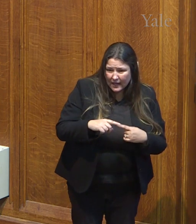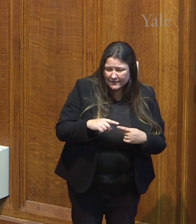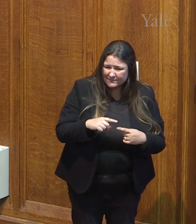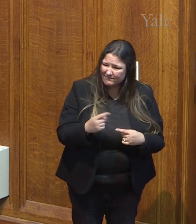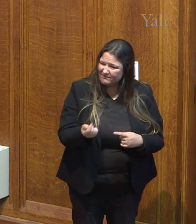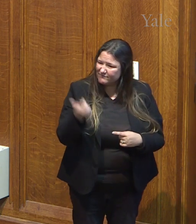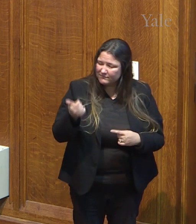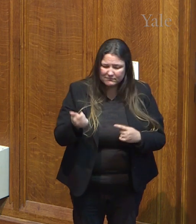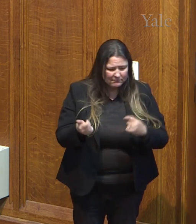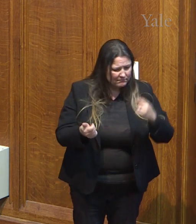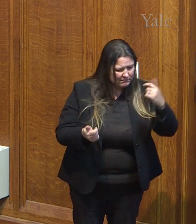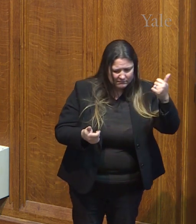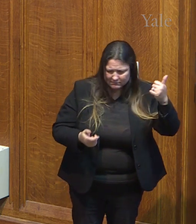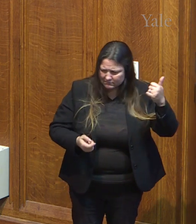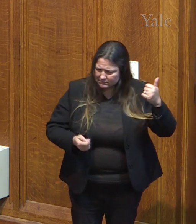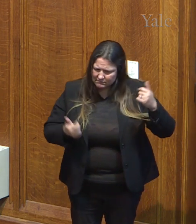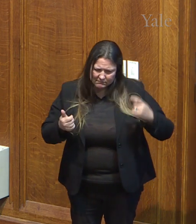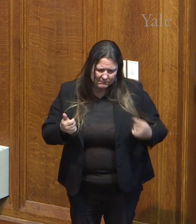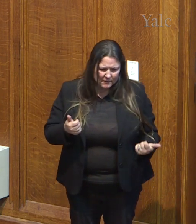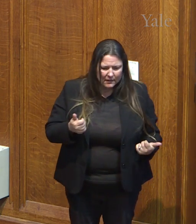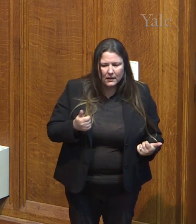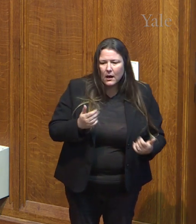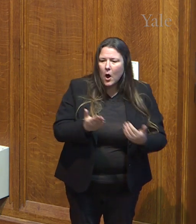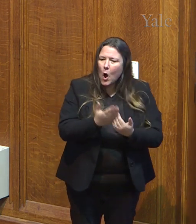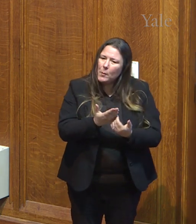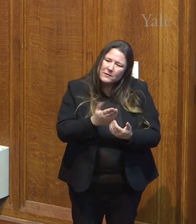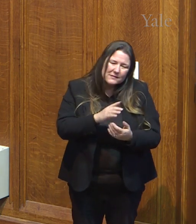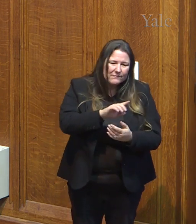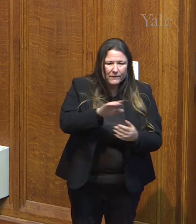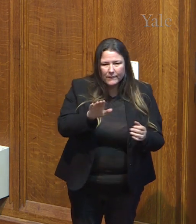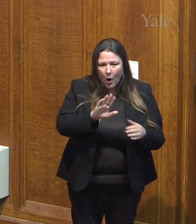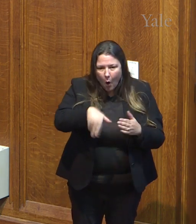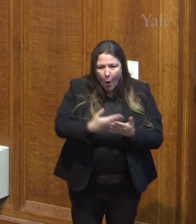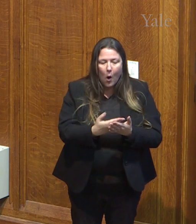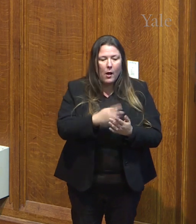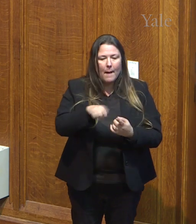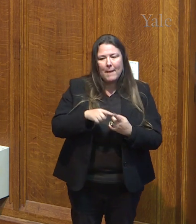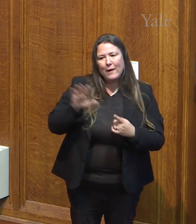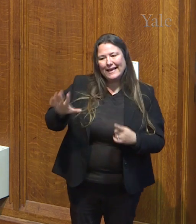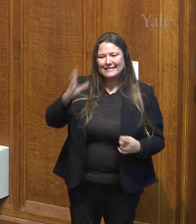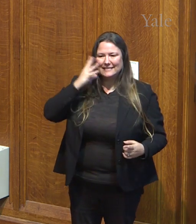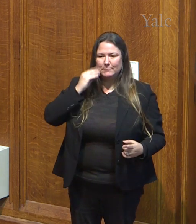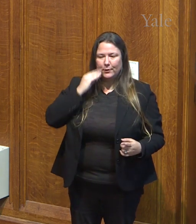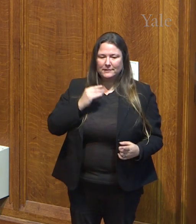and this was almost entirely about Gerry's experience as a partially hearing person.